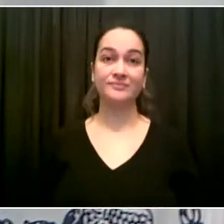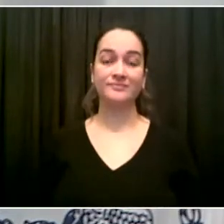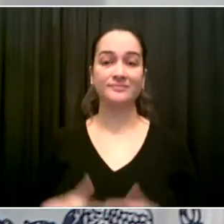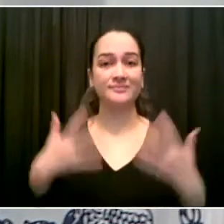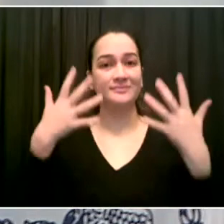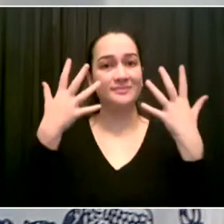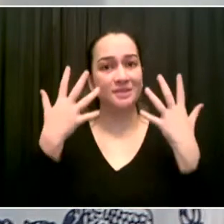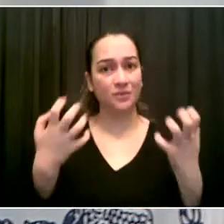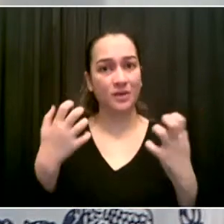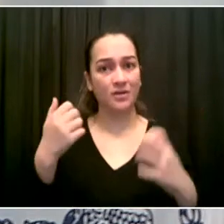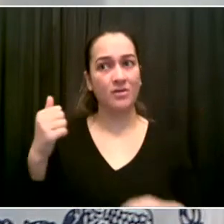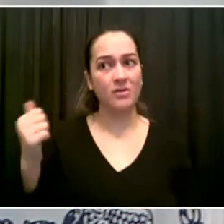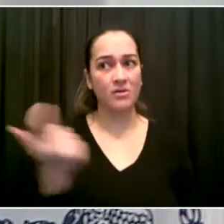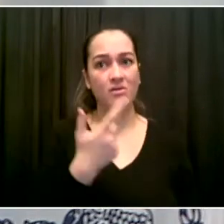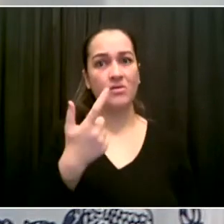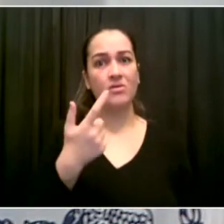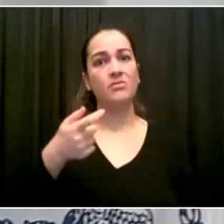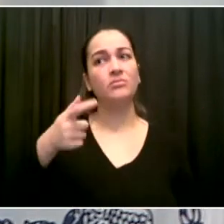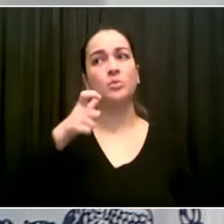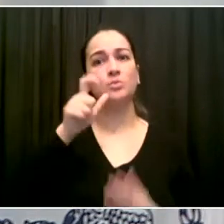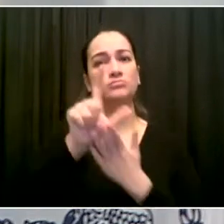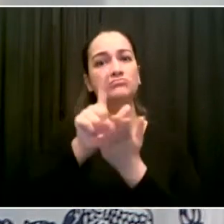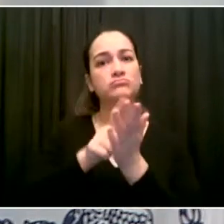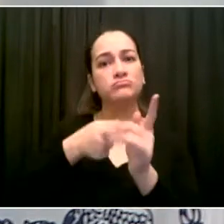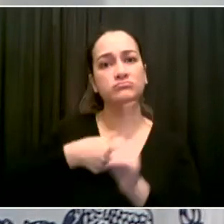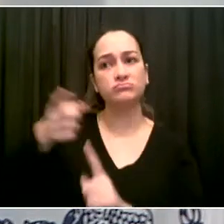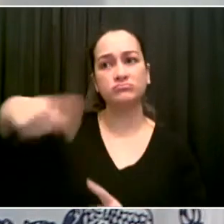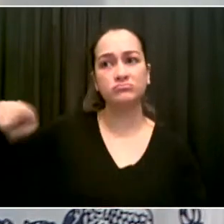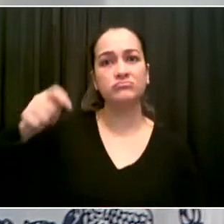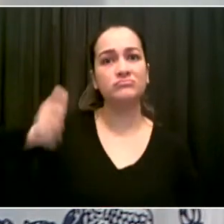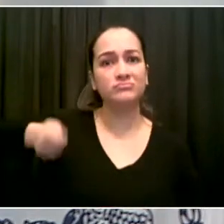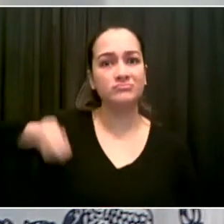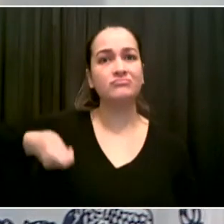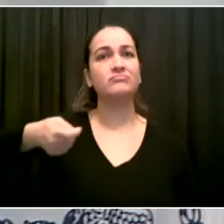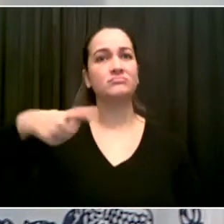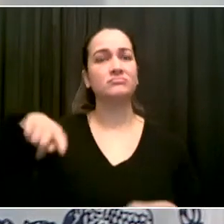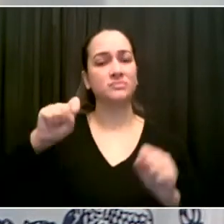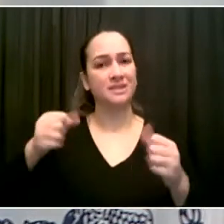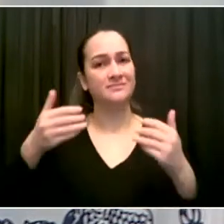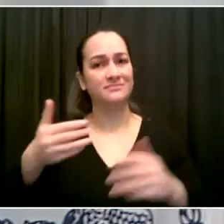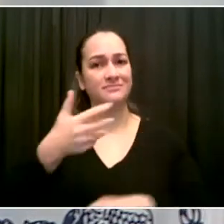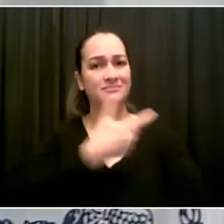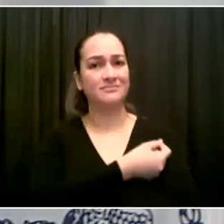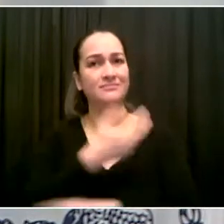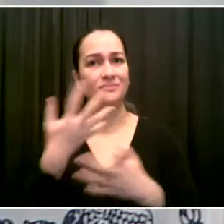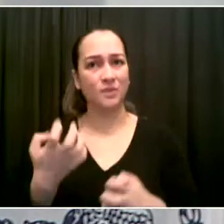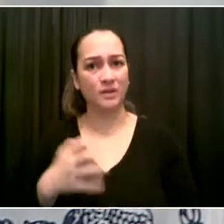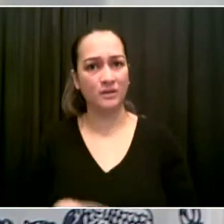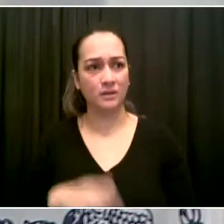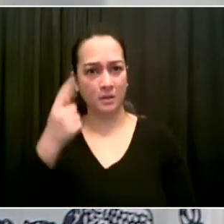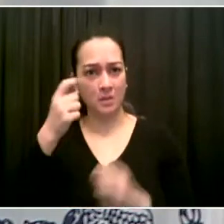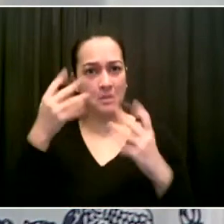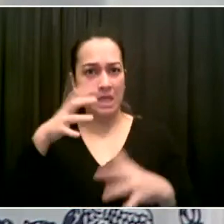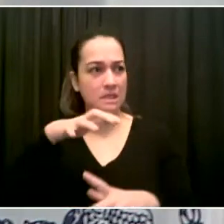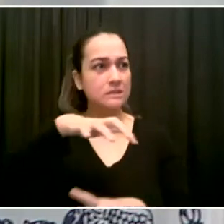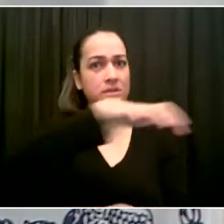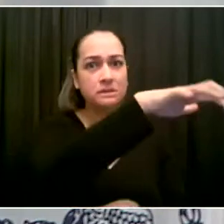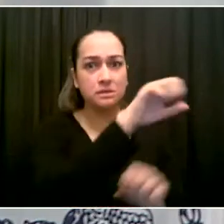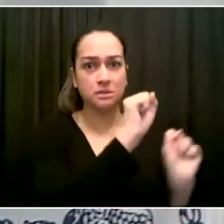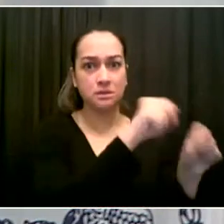TRIAL SO THAT WE CAN RESTART OUR JUSTSTE ICSSSTYEE. M WEWEV'E GOT TO SHOW PEOPLE THAT THEY WILL BE SAFE. EVERYONE WHO SERVES IN THE COURT SYSTEM I'M PARTICULARLY CONCERNED THAT JURORS ARE NOT